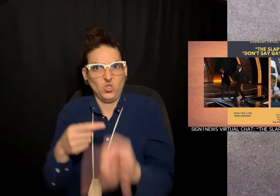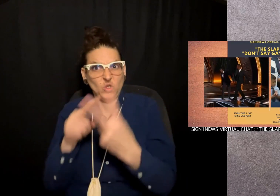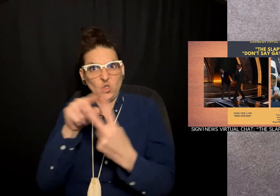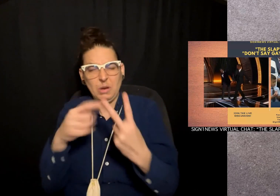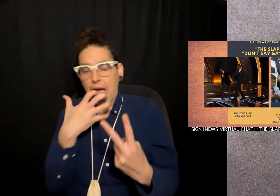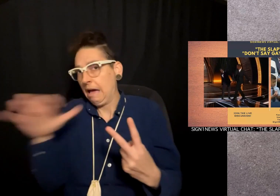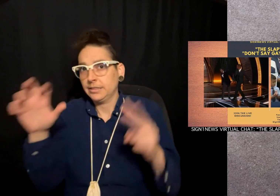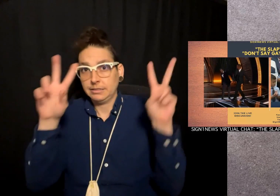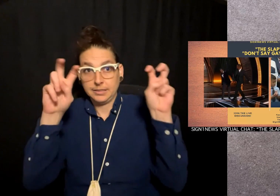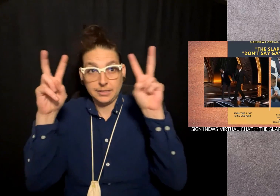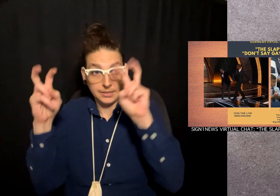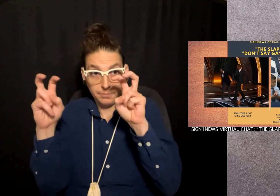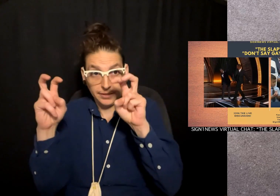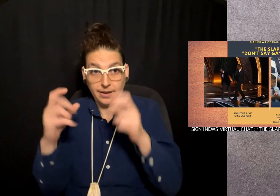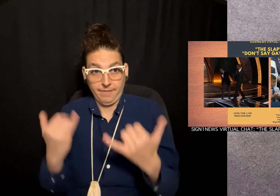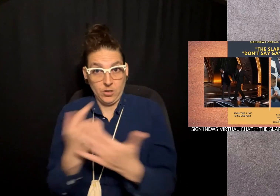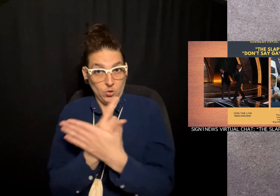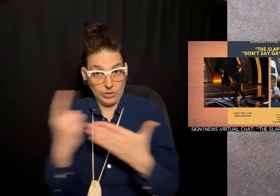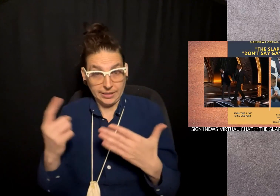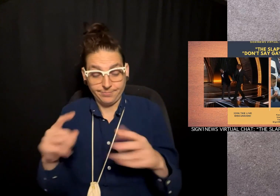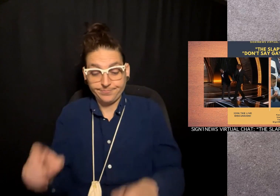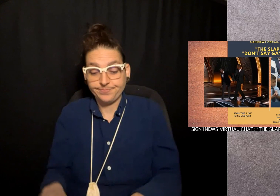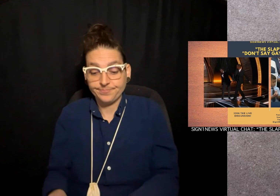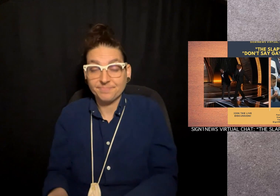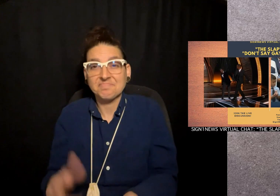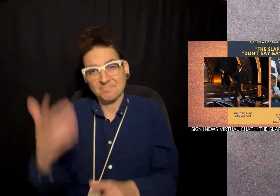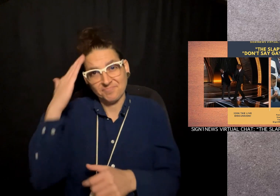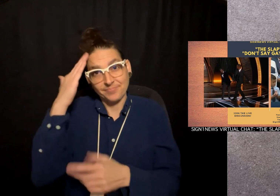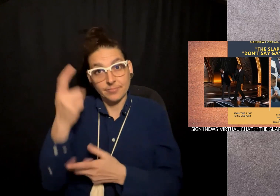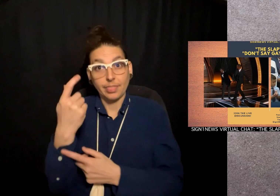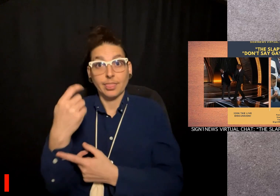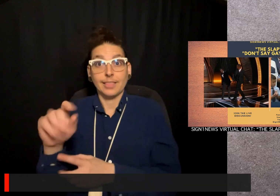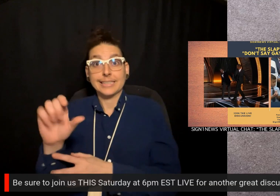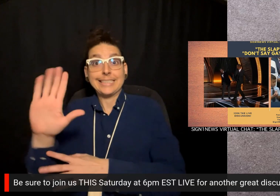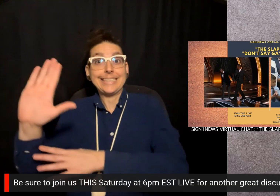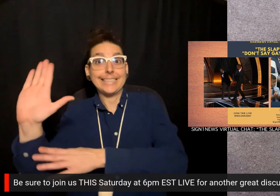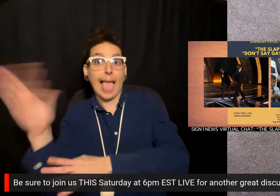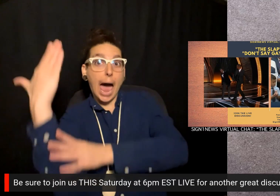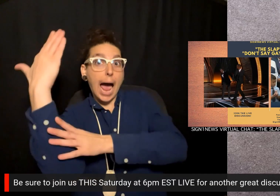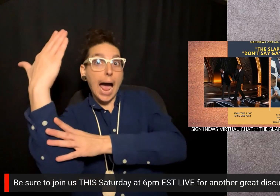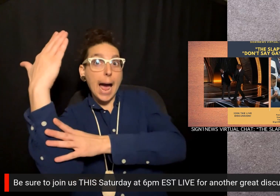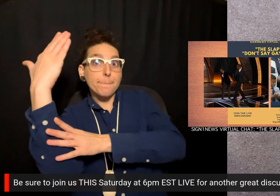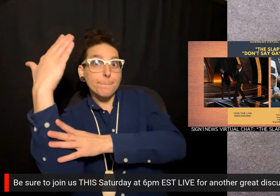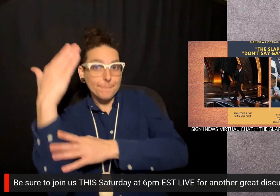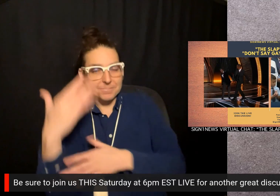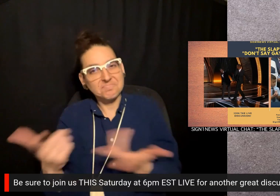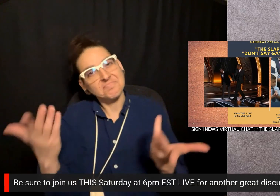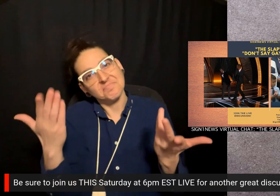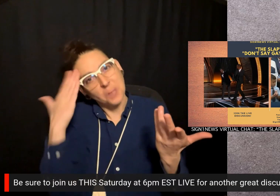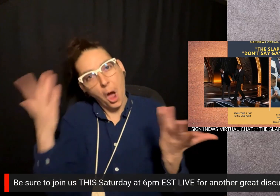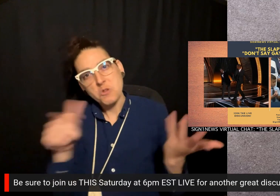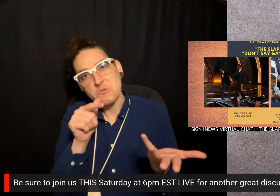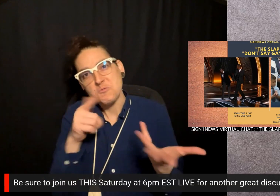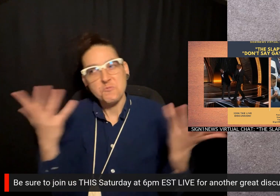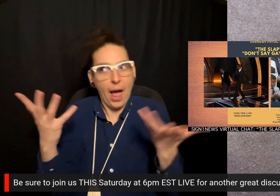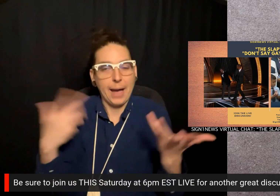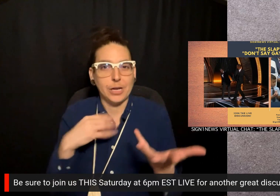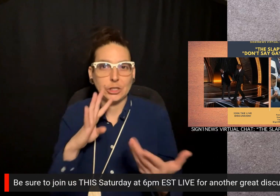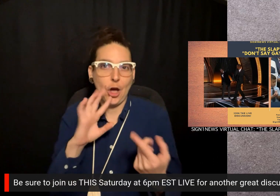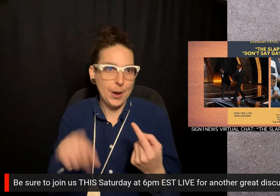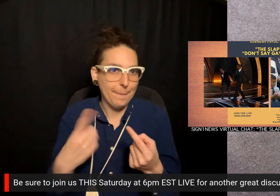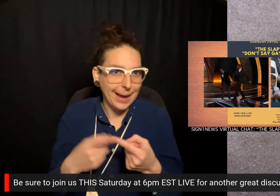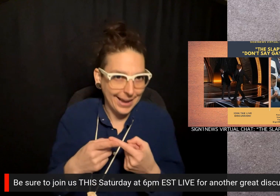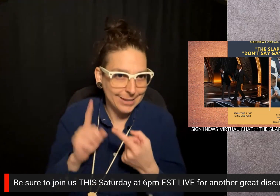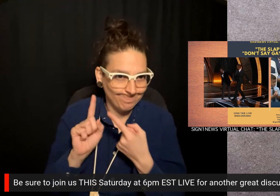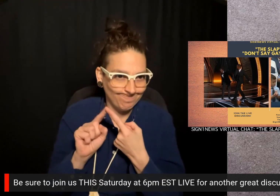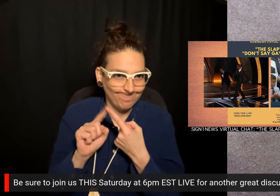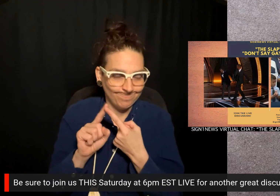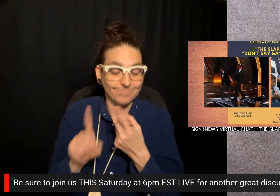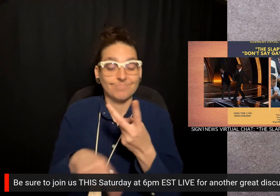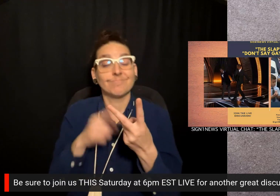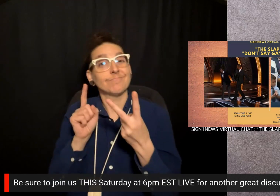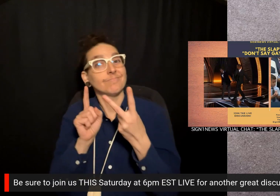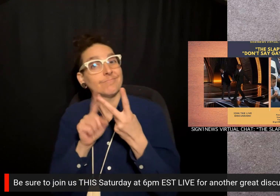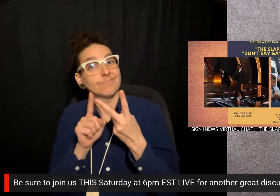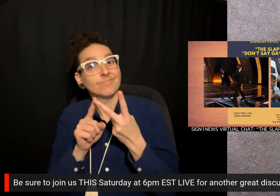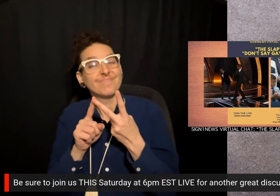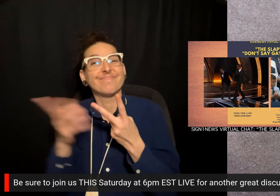of the hottest topics this week the slap and you all know what slap were talking about